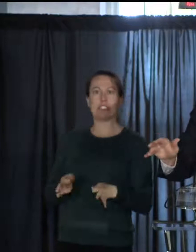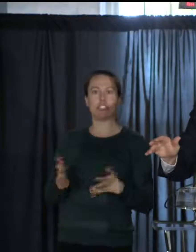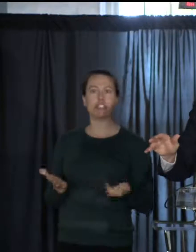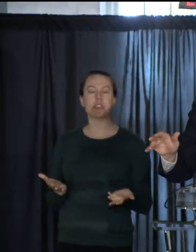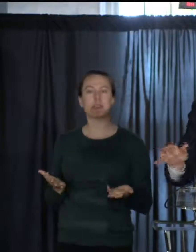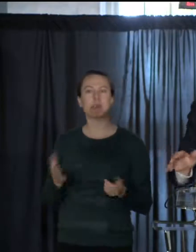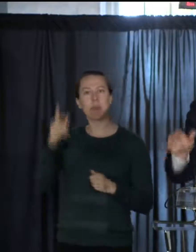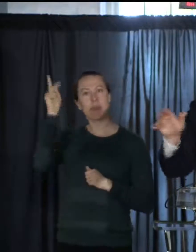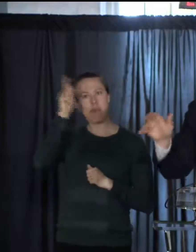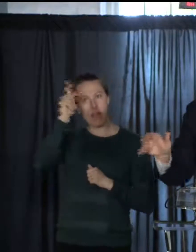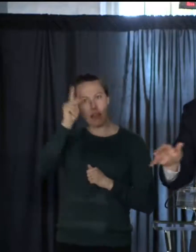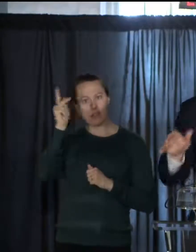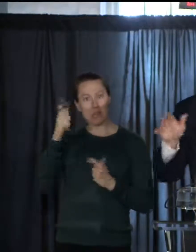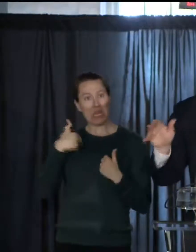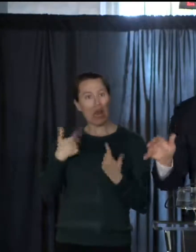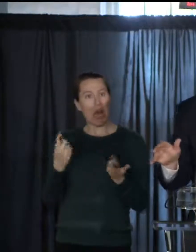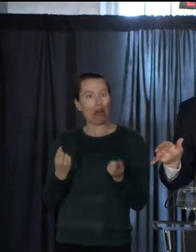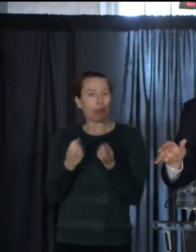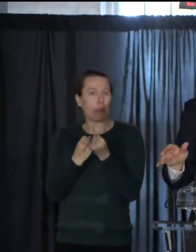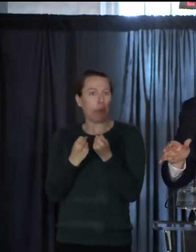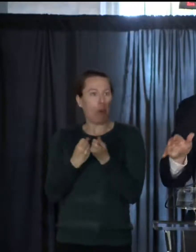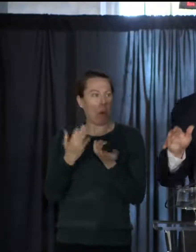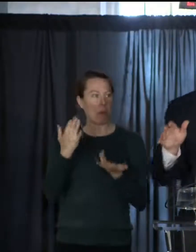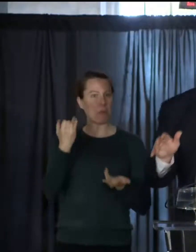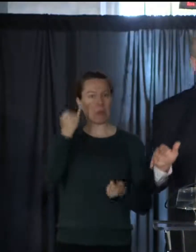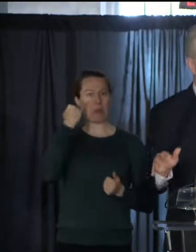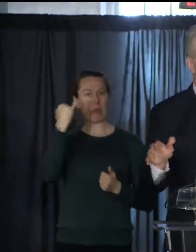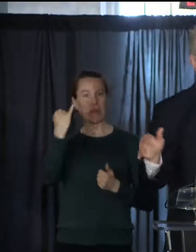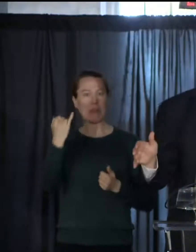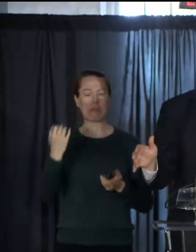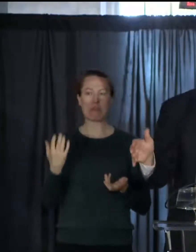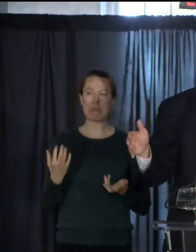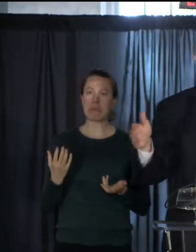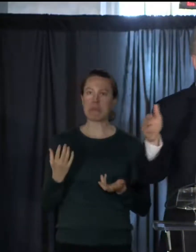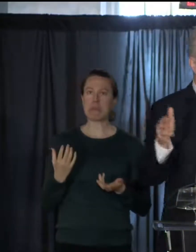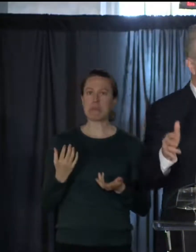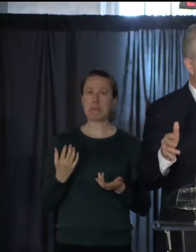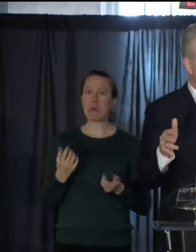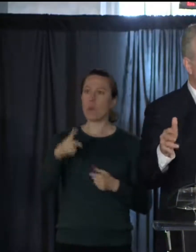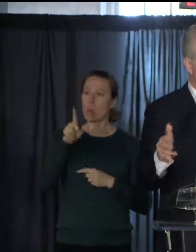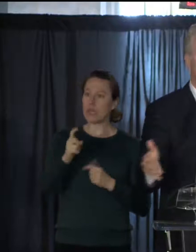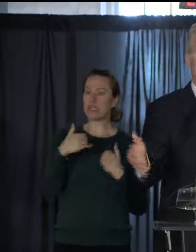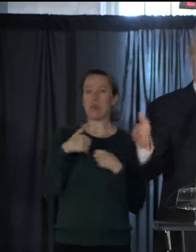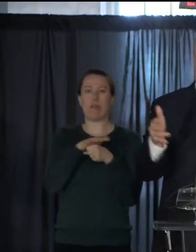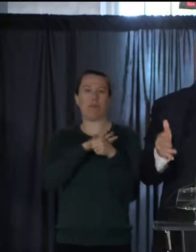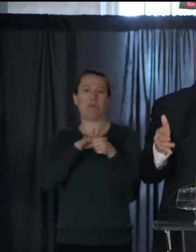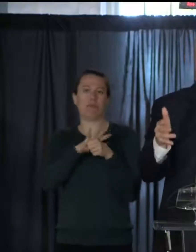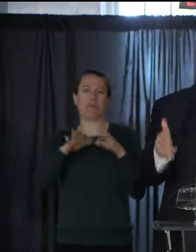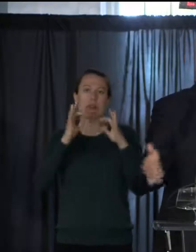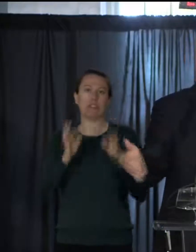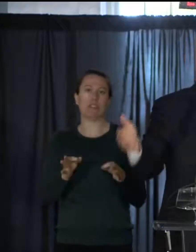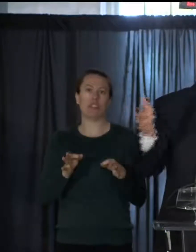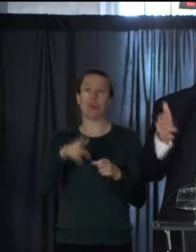HAVE AND I SUPPORT THE NOTION THAT MANY THINGS WE NEED TO HAVE LOCAL DECISION MAKING AND WE NEED STATE DECISION MAKING AND